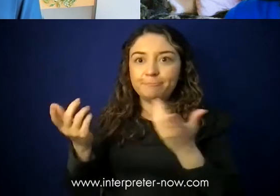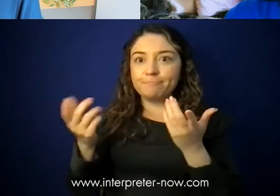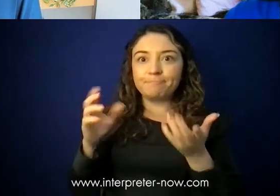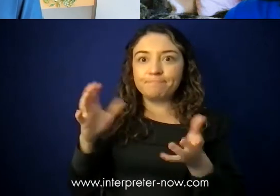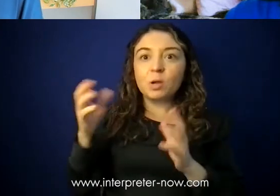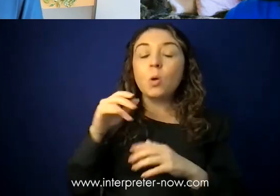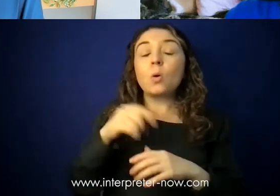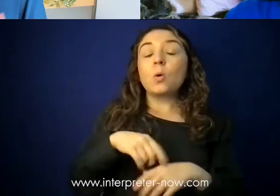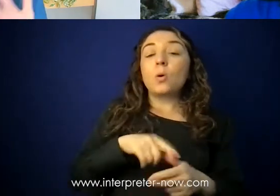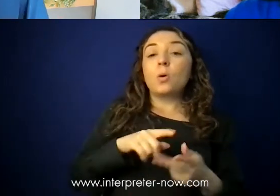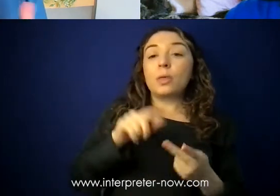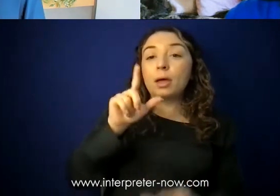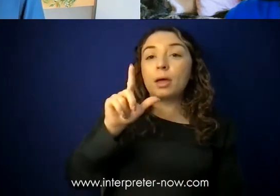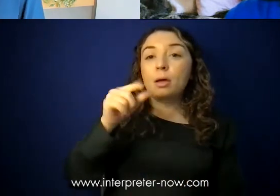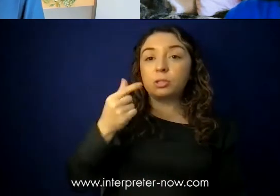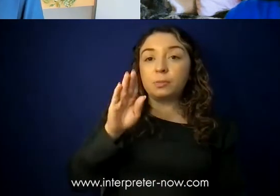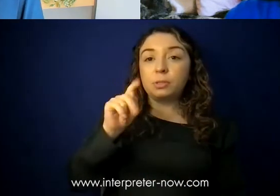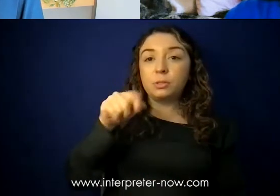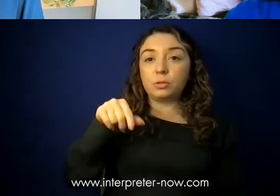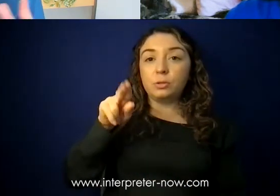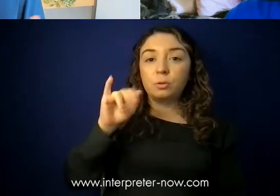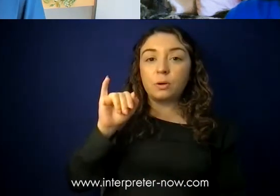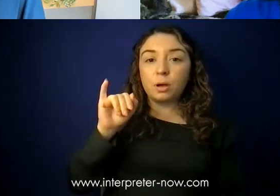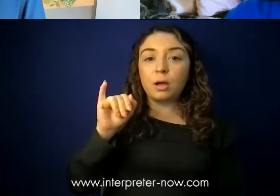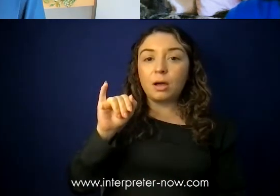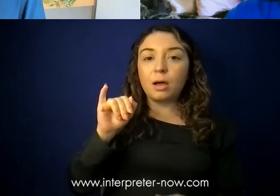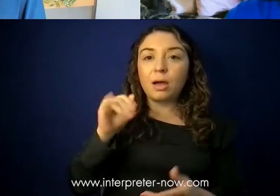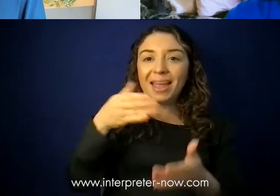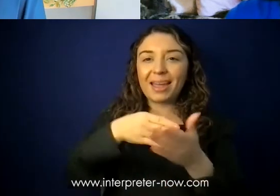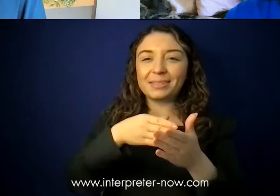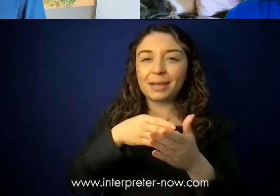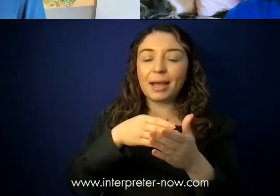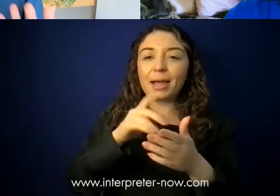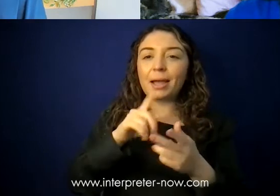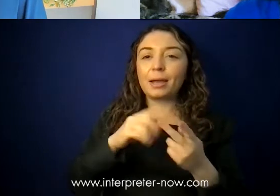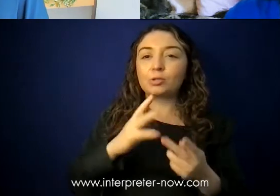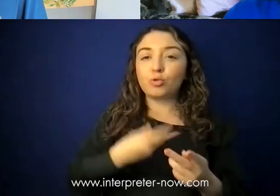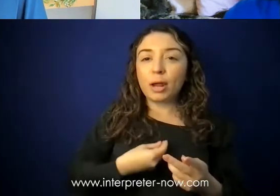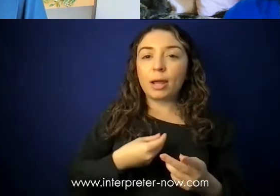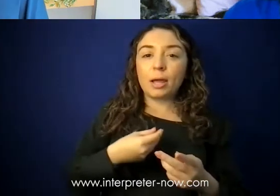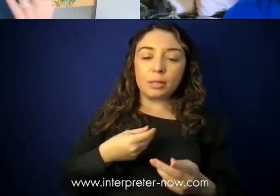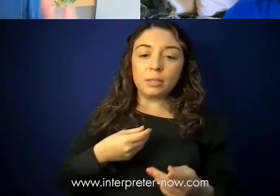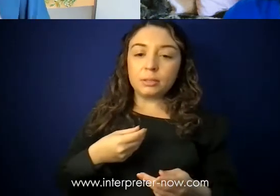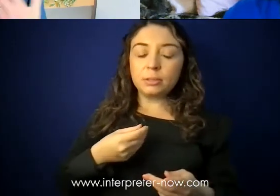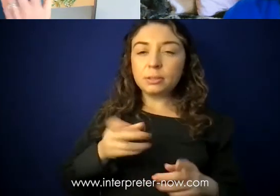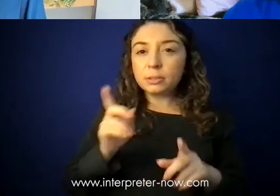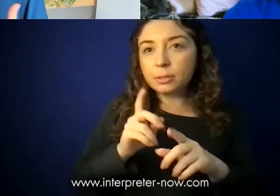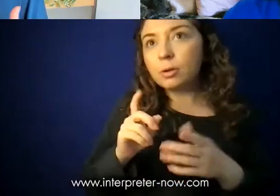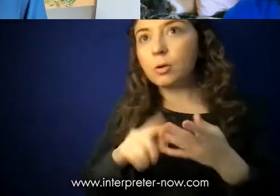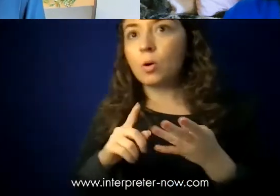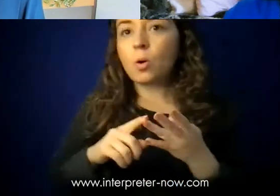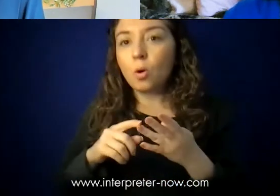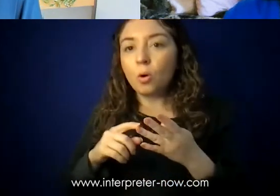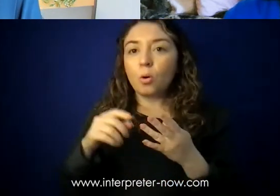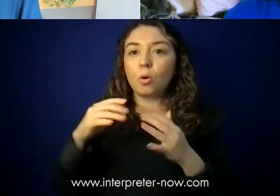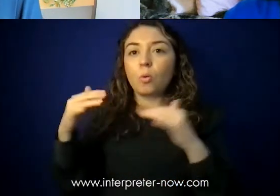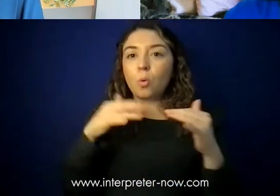LGBTQIA+ and anti-LGBTQIA+, especially anti-trans legislation, and the war in Palestine earlier,